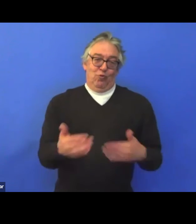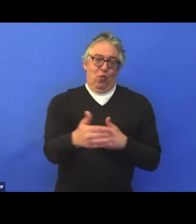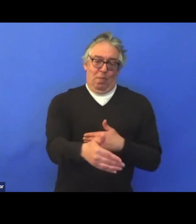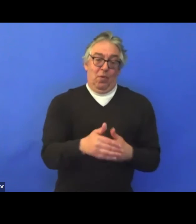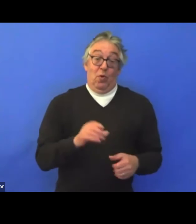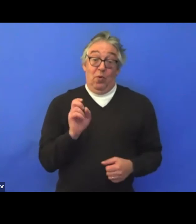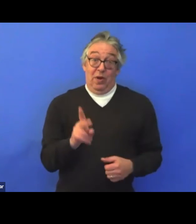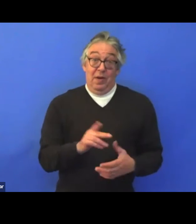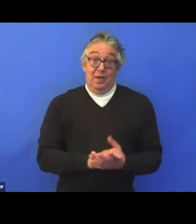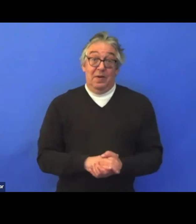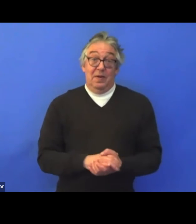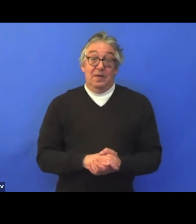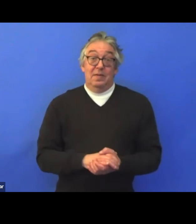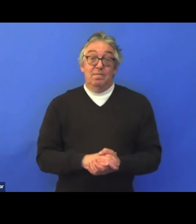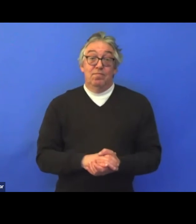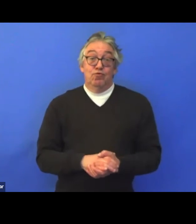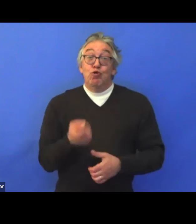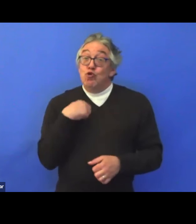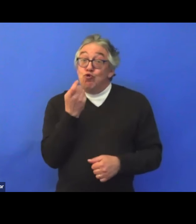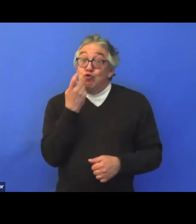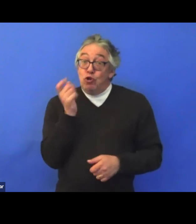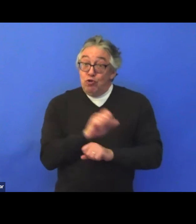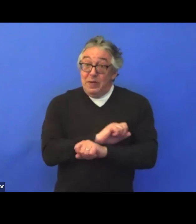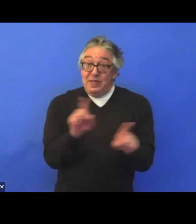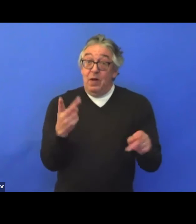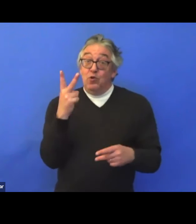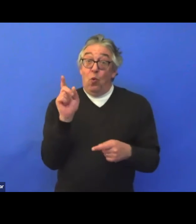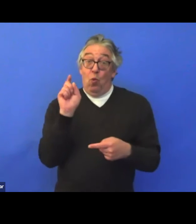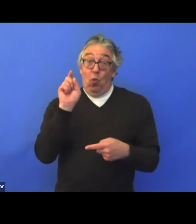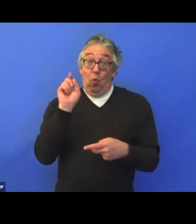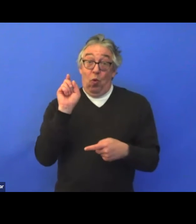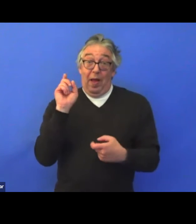I sent you all the two links to follow the captioning in English.